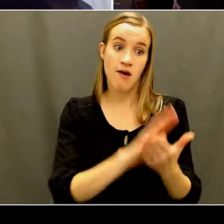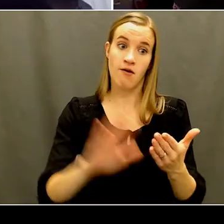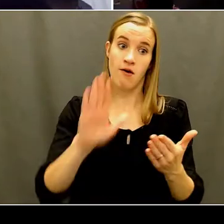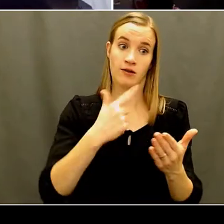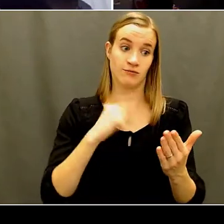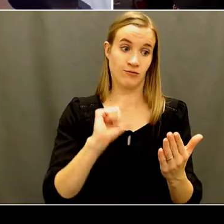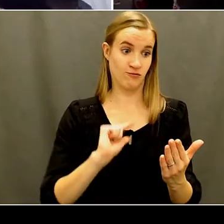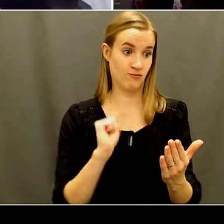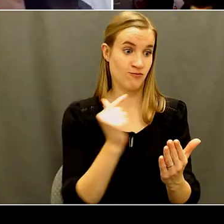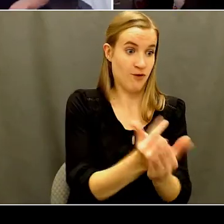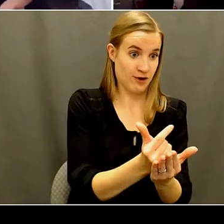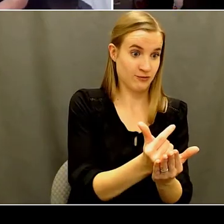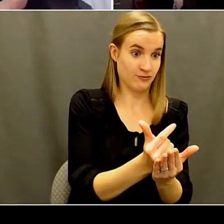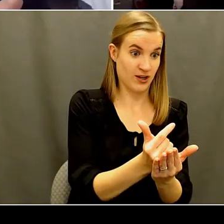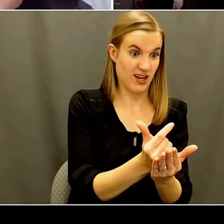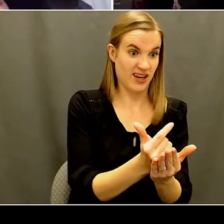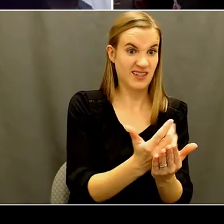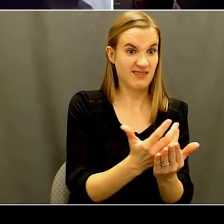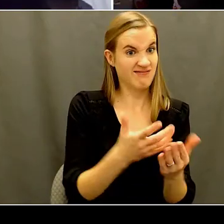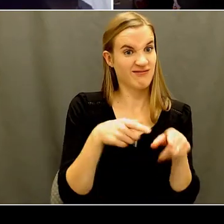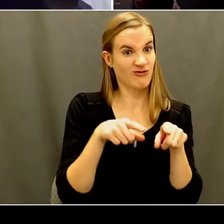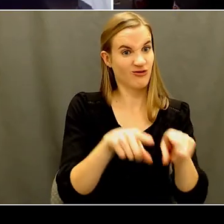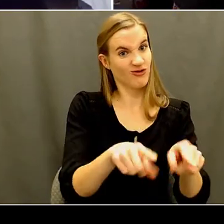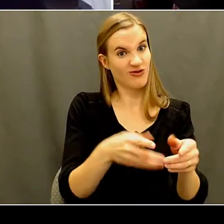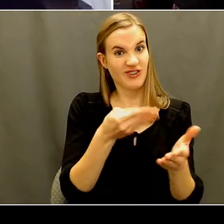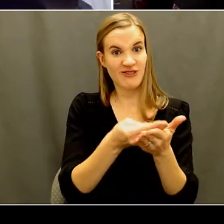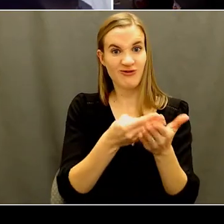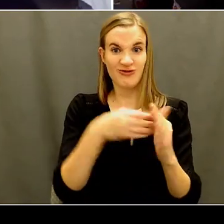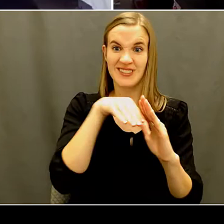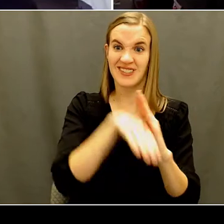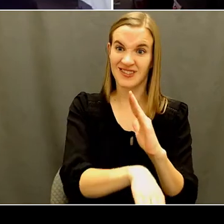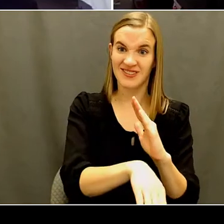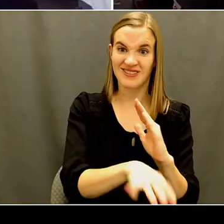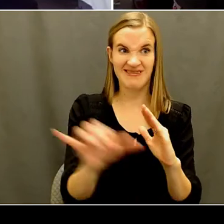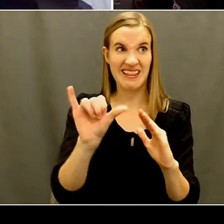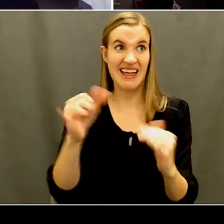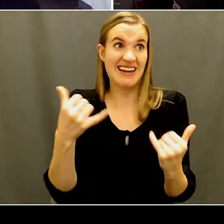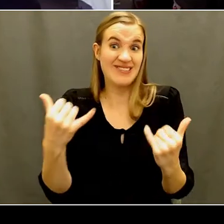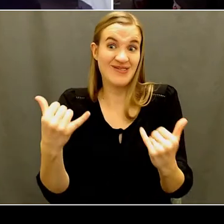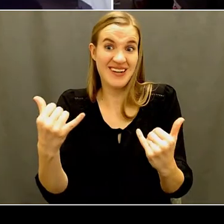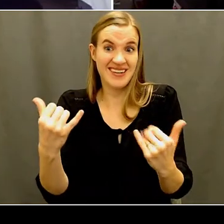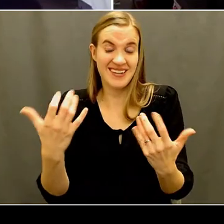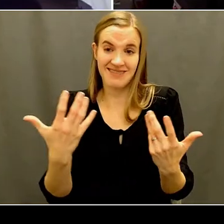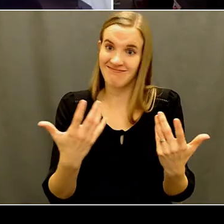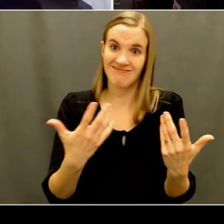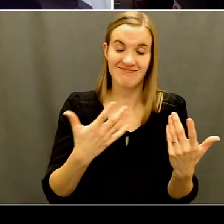and I have never been somebody who has had a clear cut plan for what I wanted